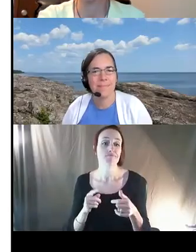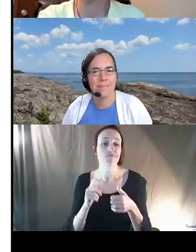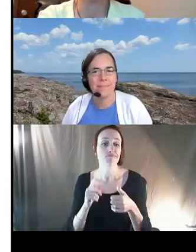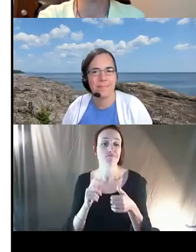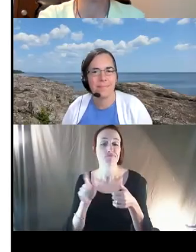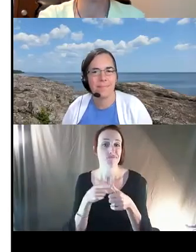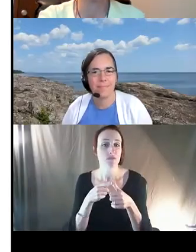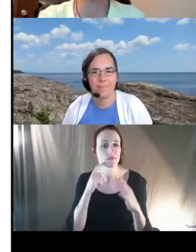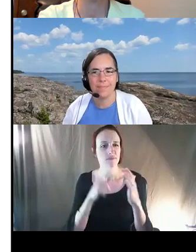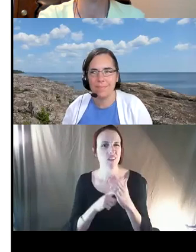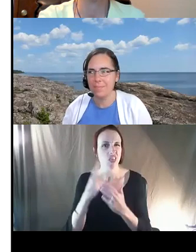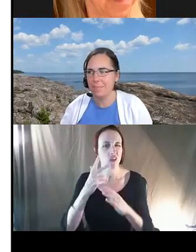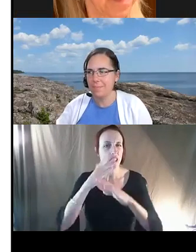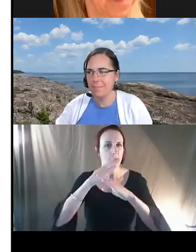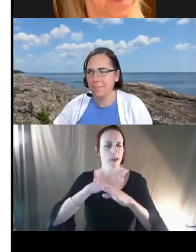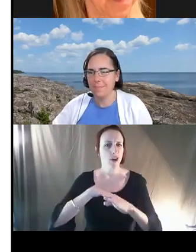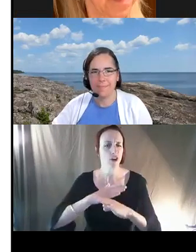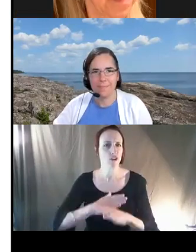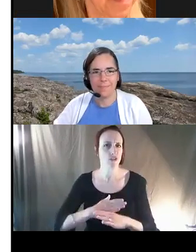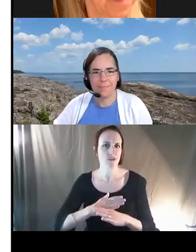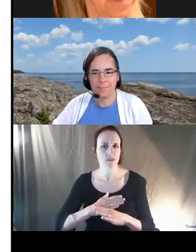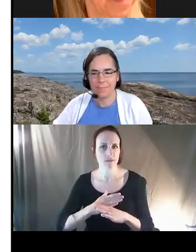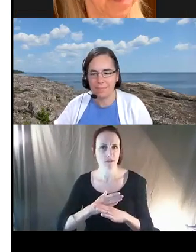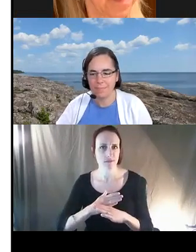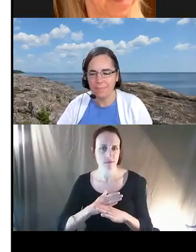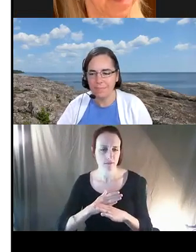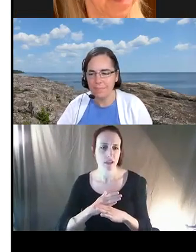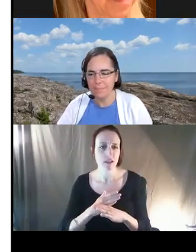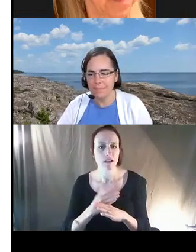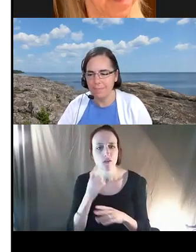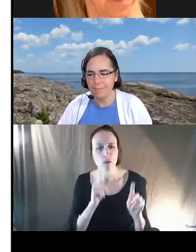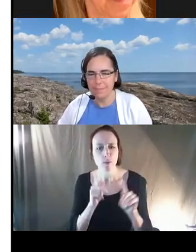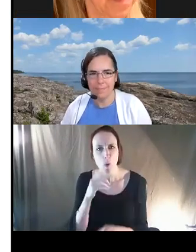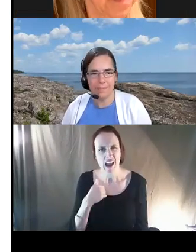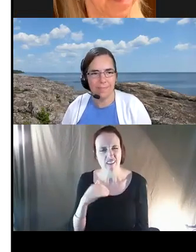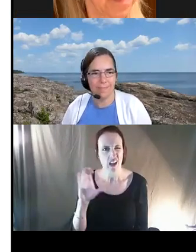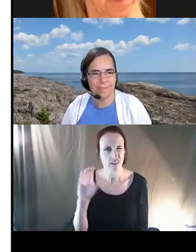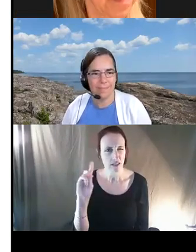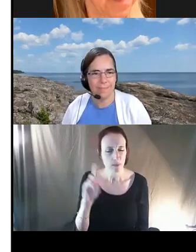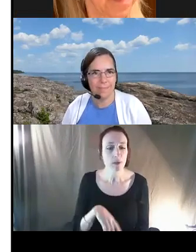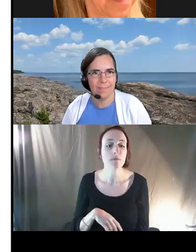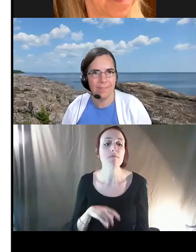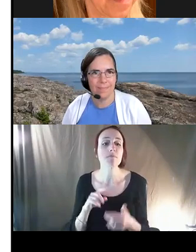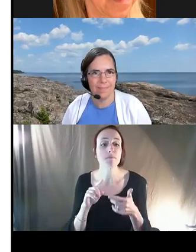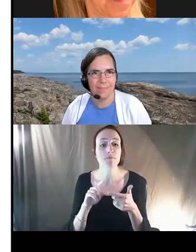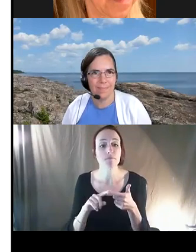with disabilities when accessing digital information. You will learn three ways that assistive technology